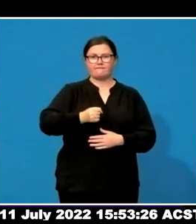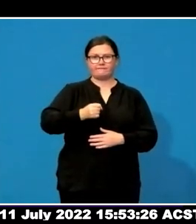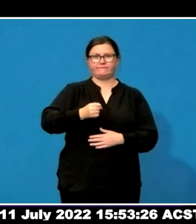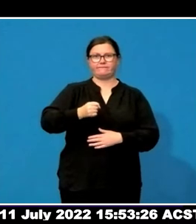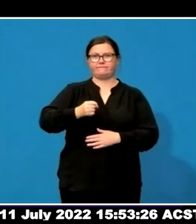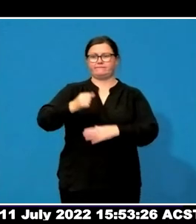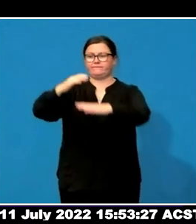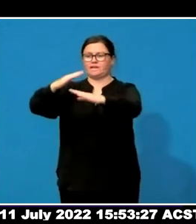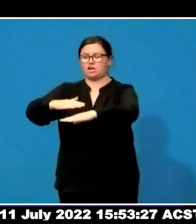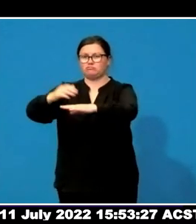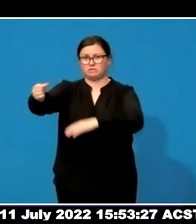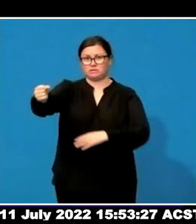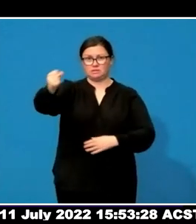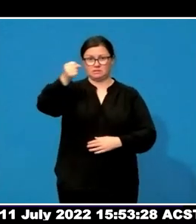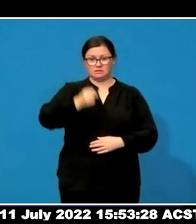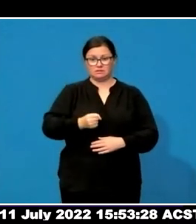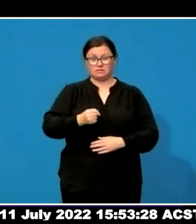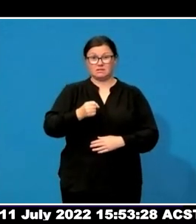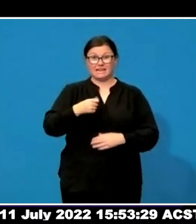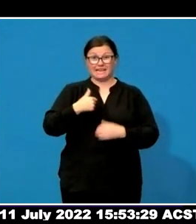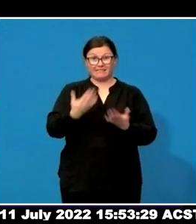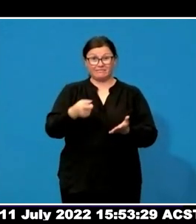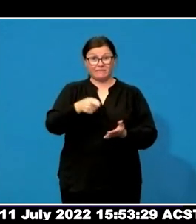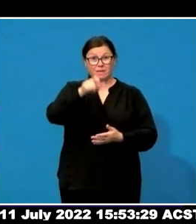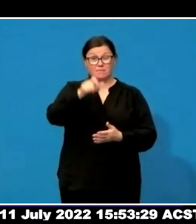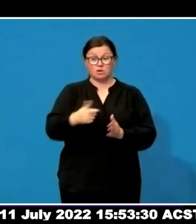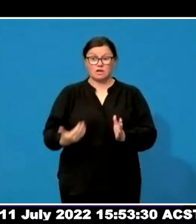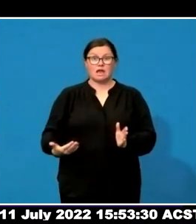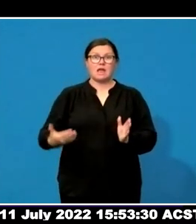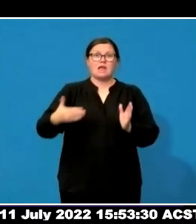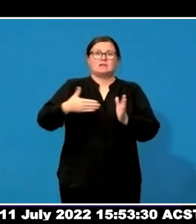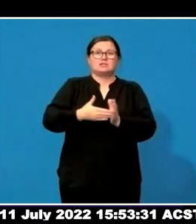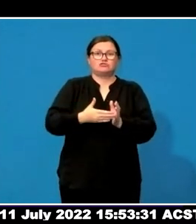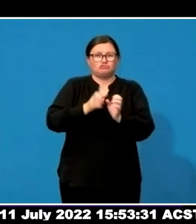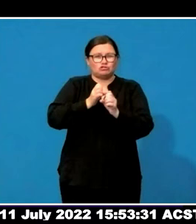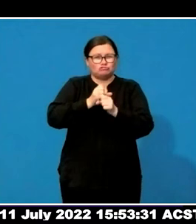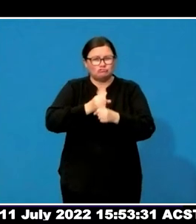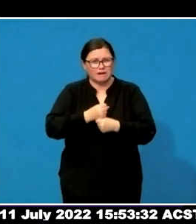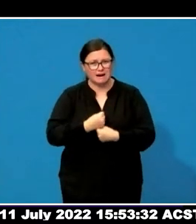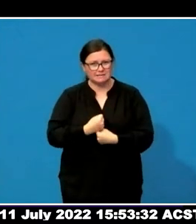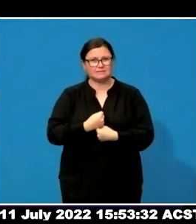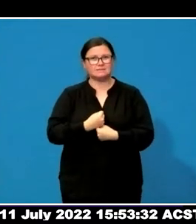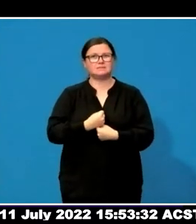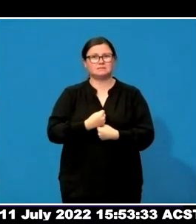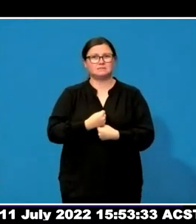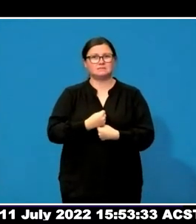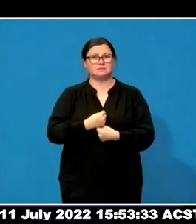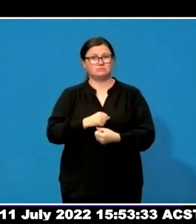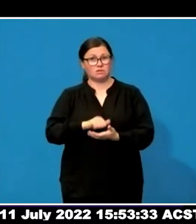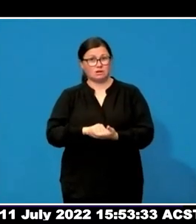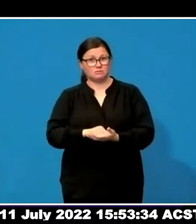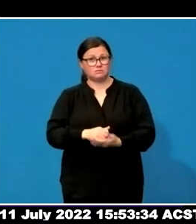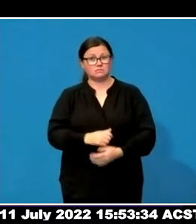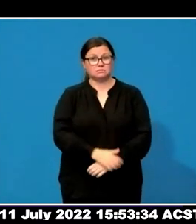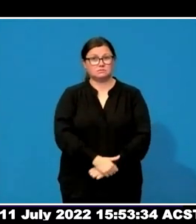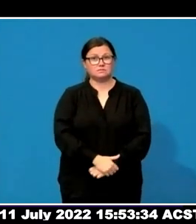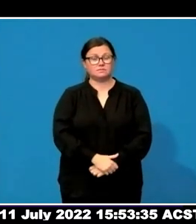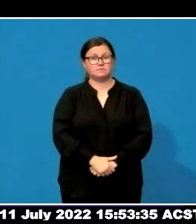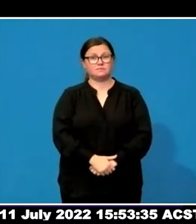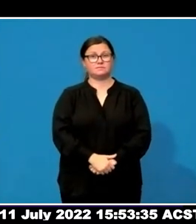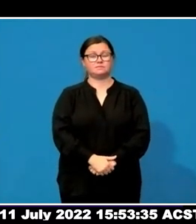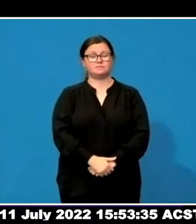disability? JODY BARNEY: Anyone who is removed from country